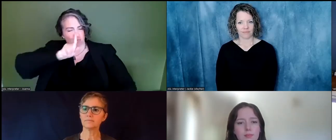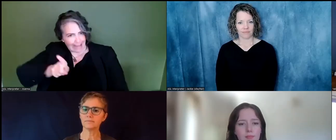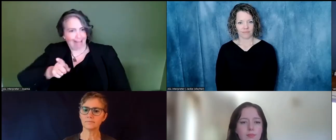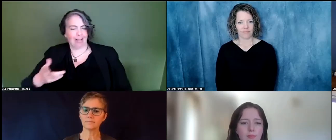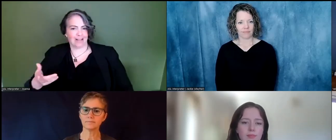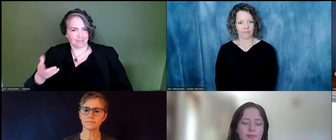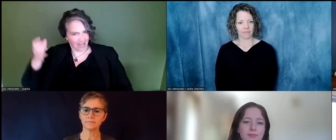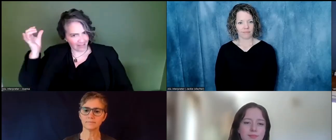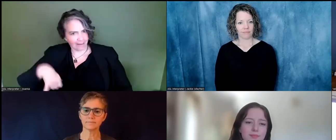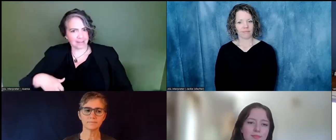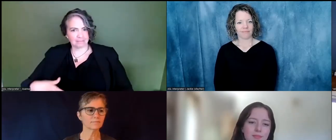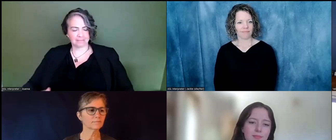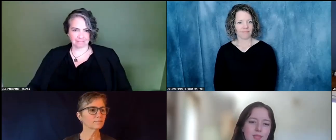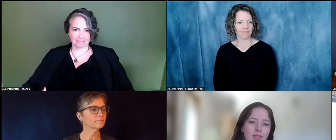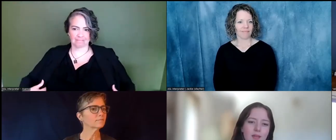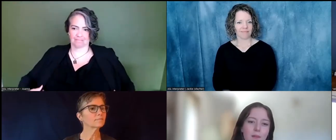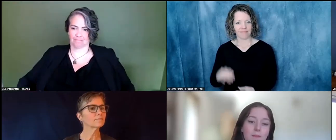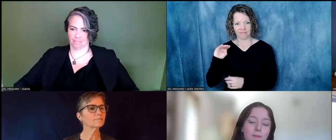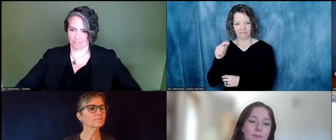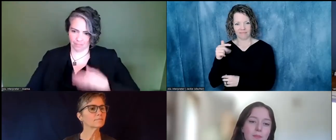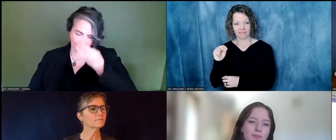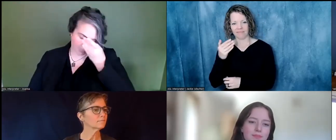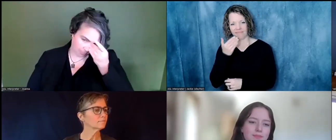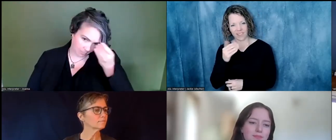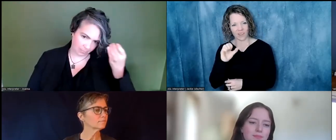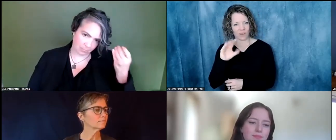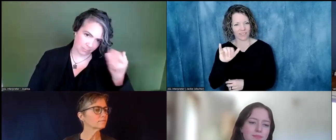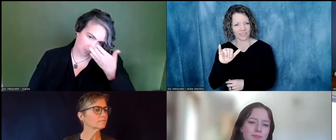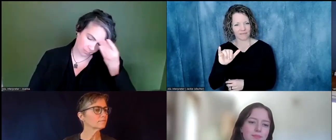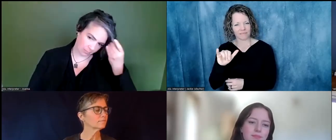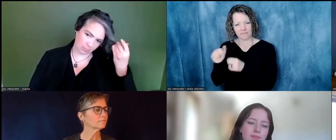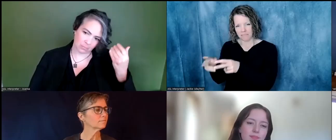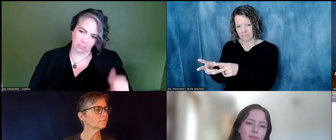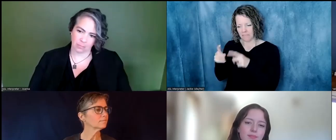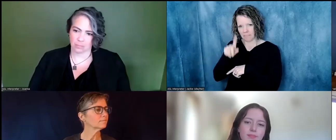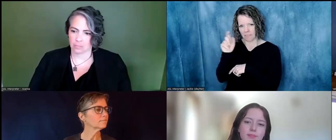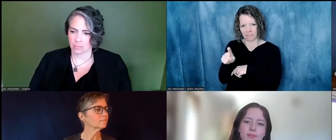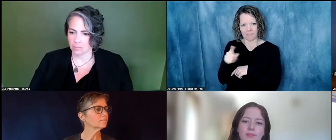Thank you, Scotty. Another question was, "Where can you find listings of local community